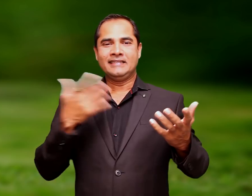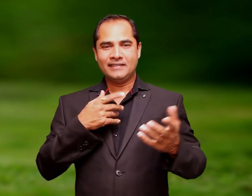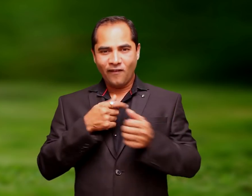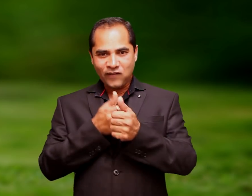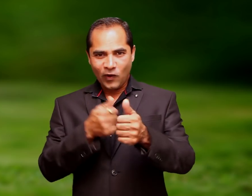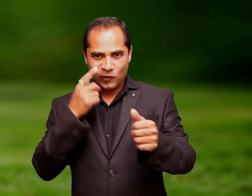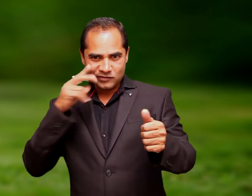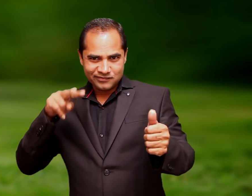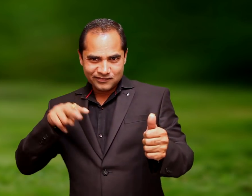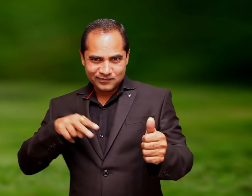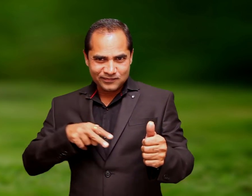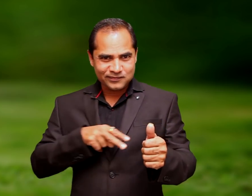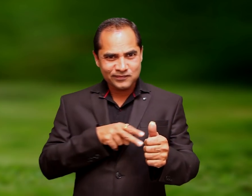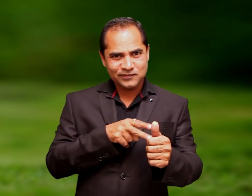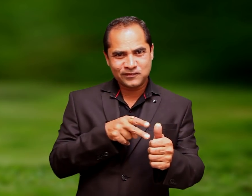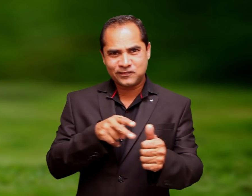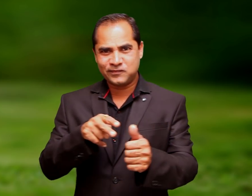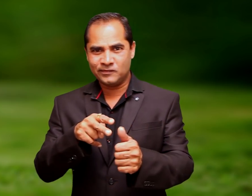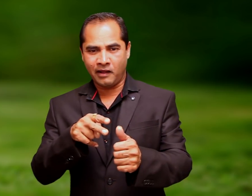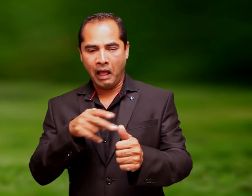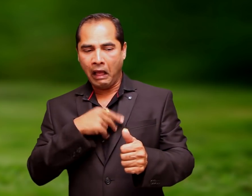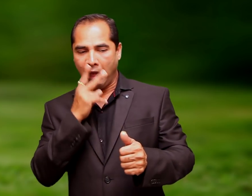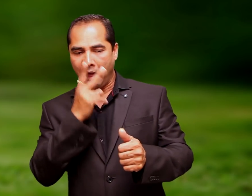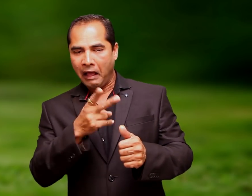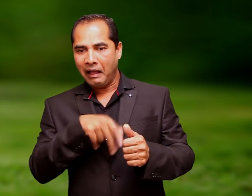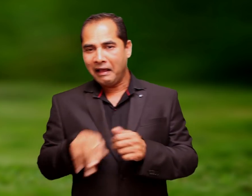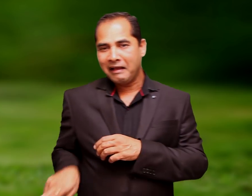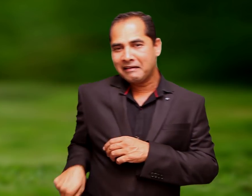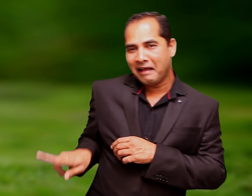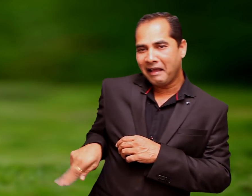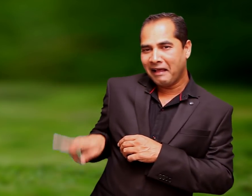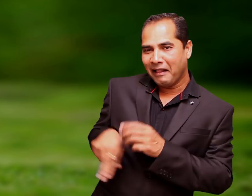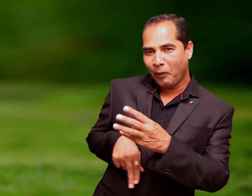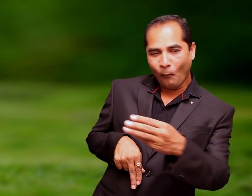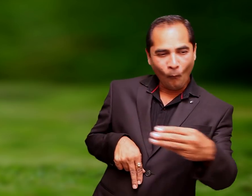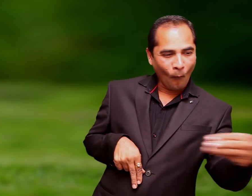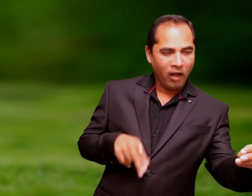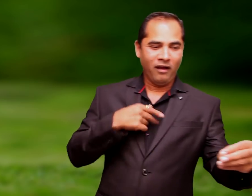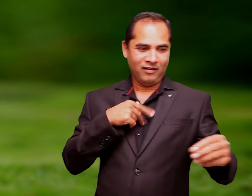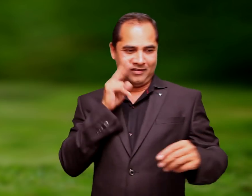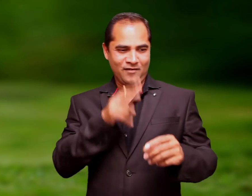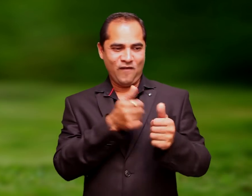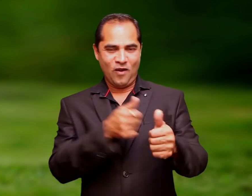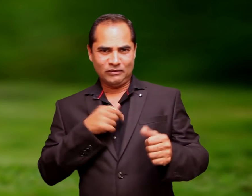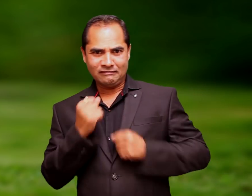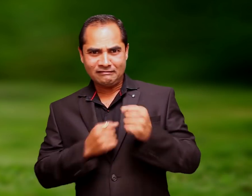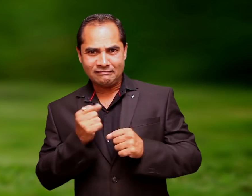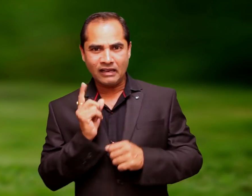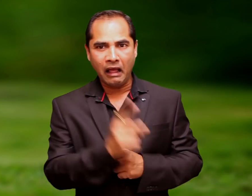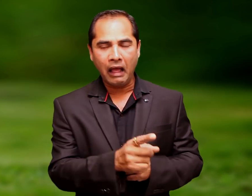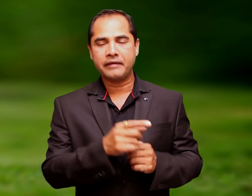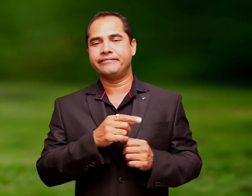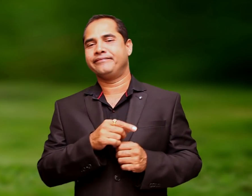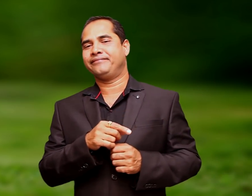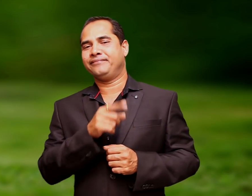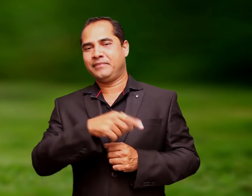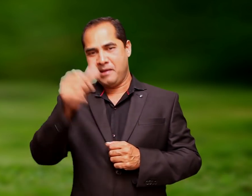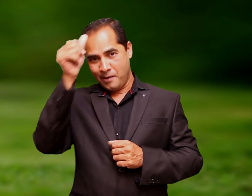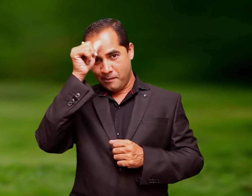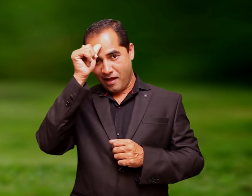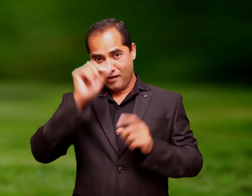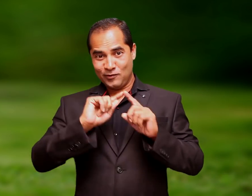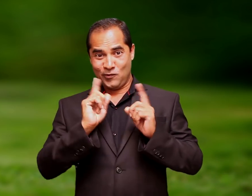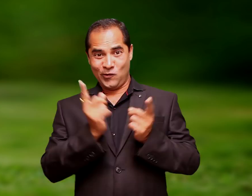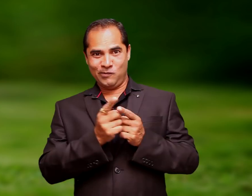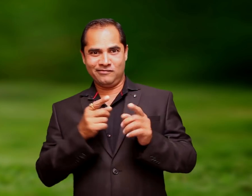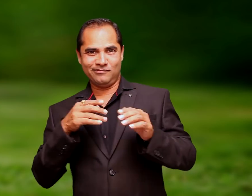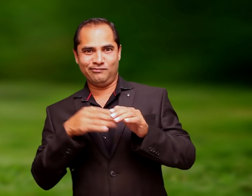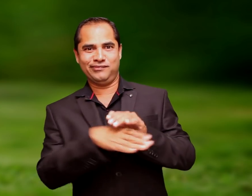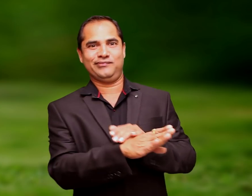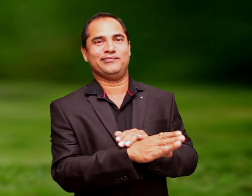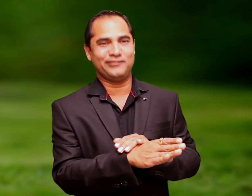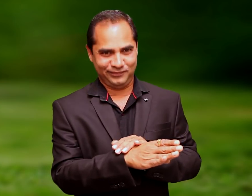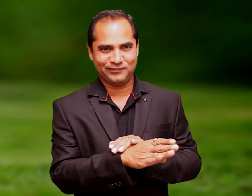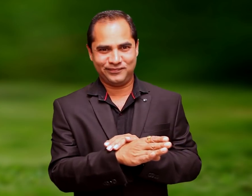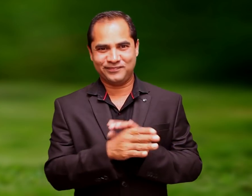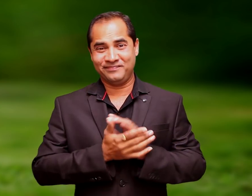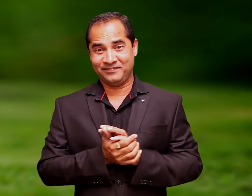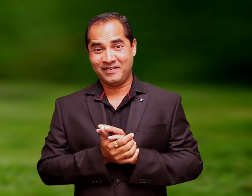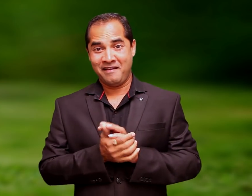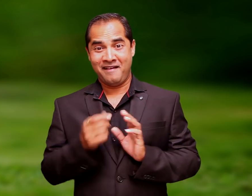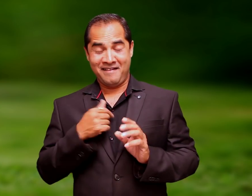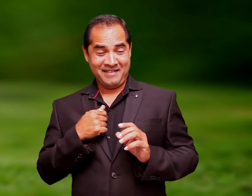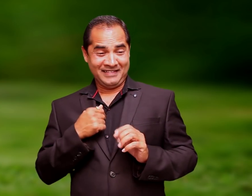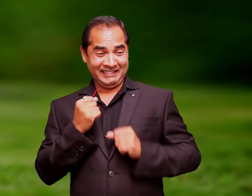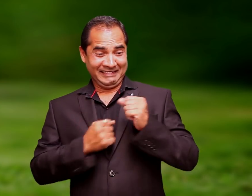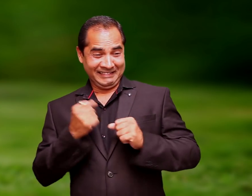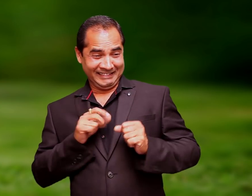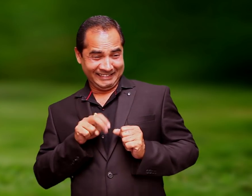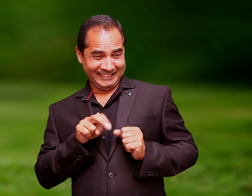disappearing round the bend of the corridor, that led to the bathroom. By the